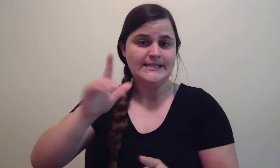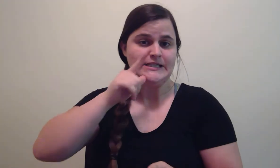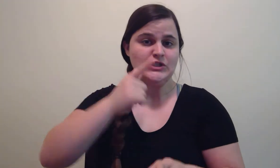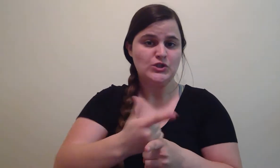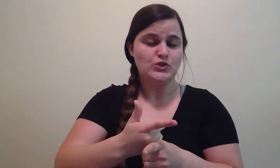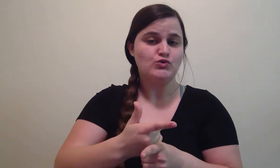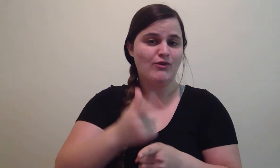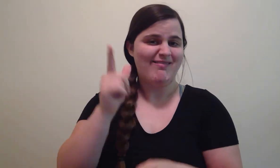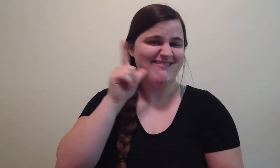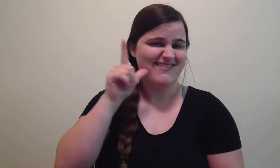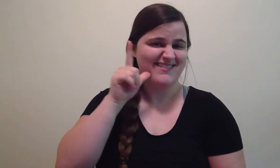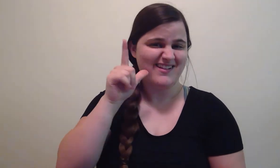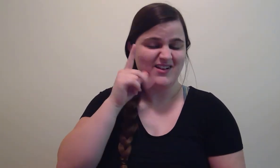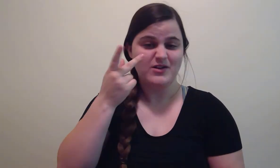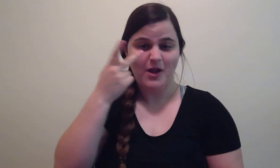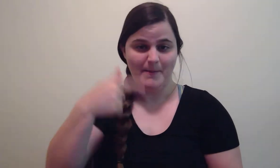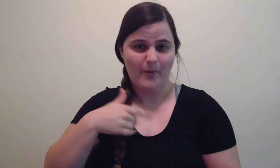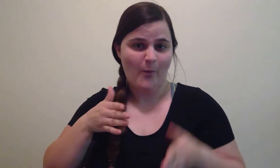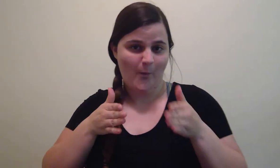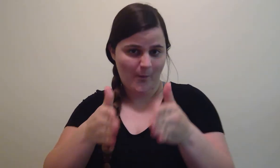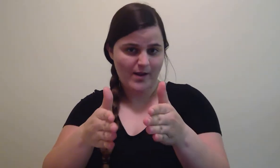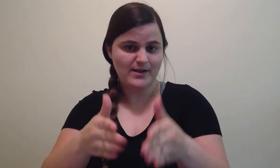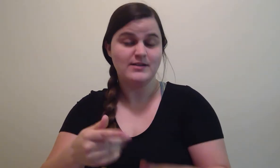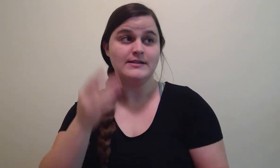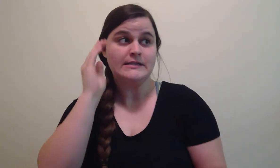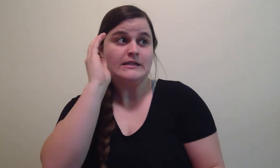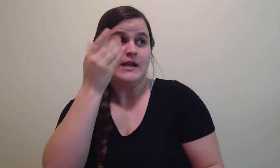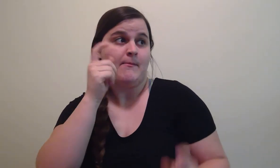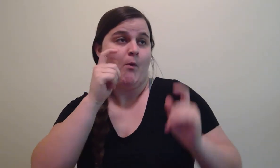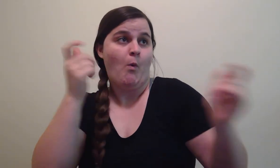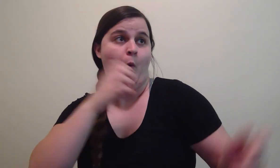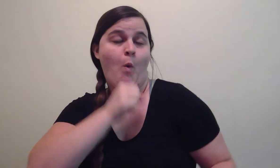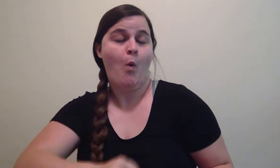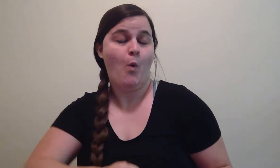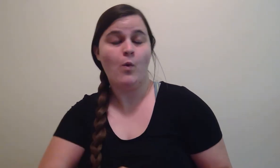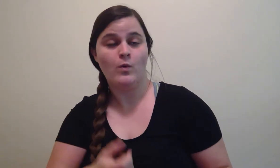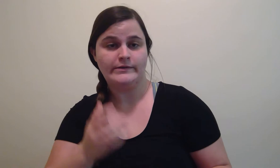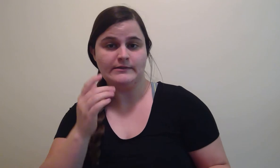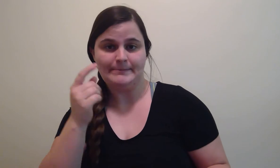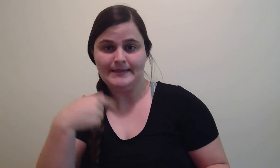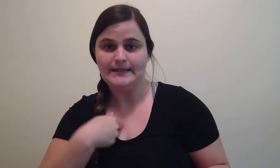Lynetta, saw me in the hallway. She seemed big and mature to me,